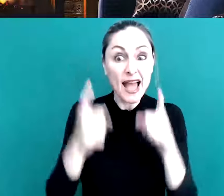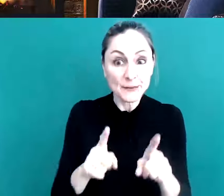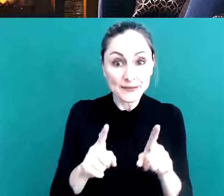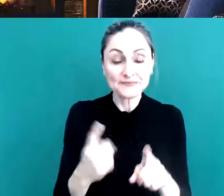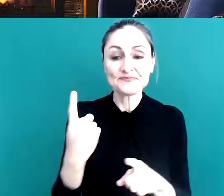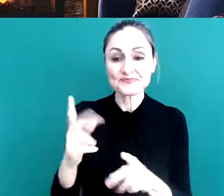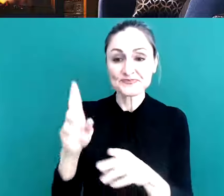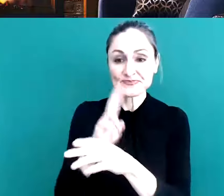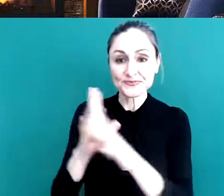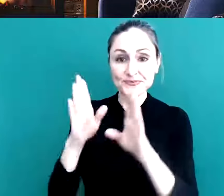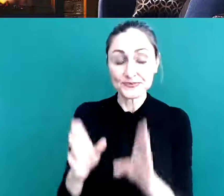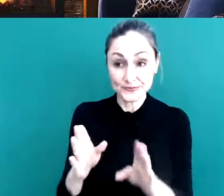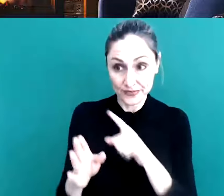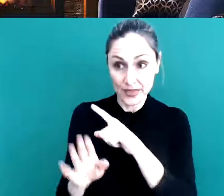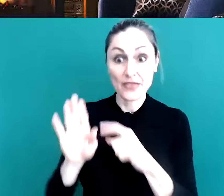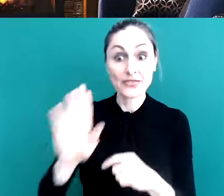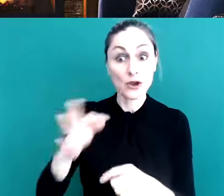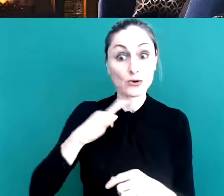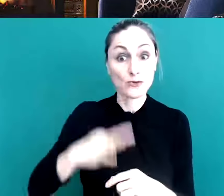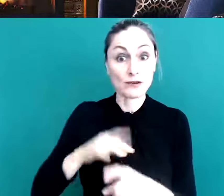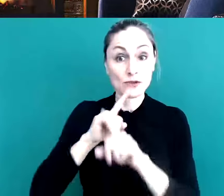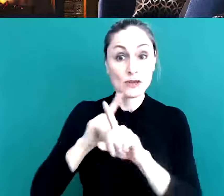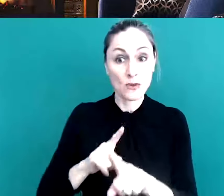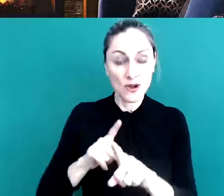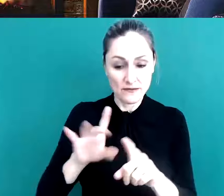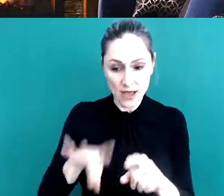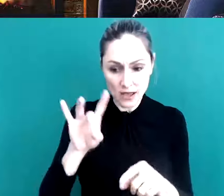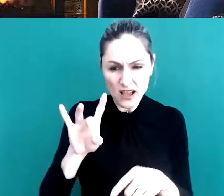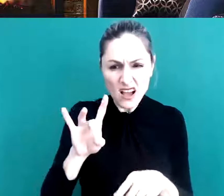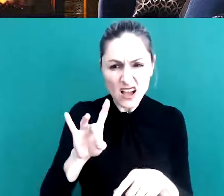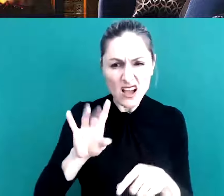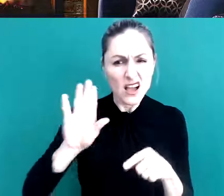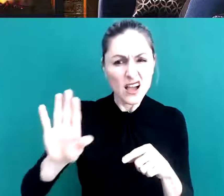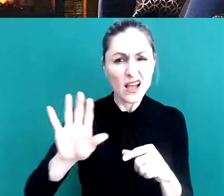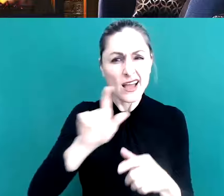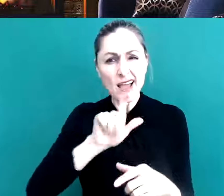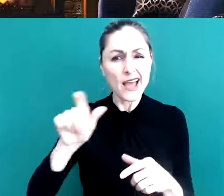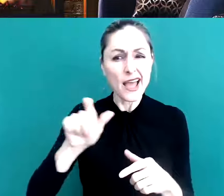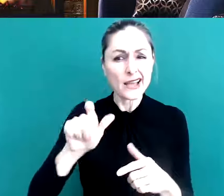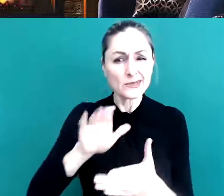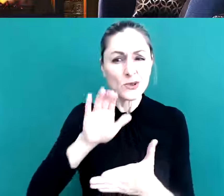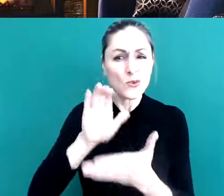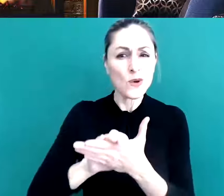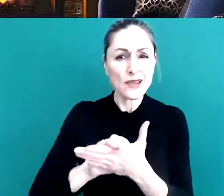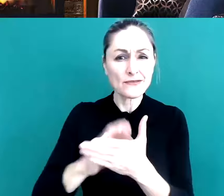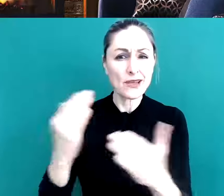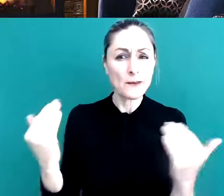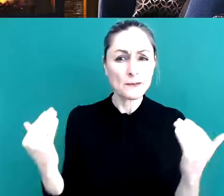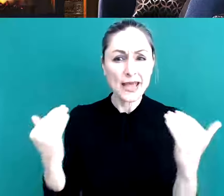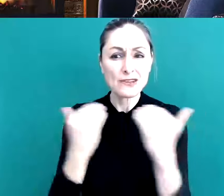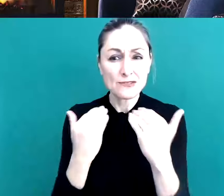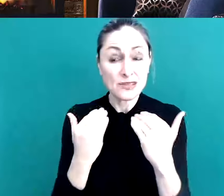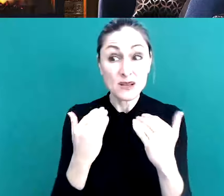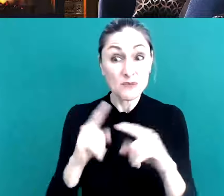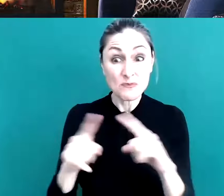on their credit report their ex-wife's bankruptcy from five years after they got divorced.